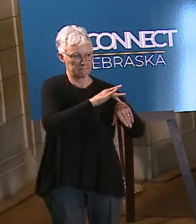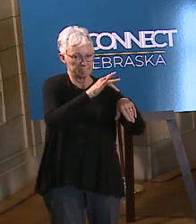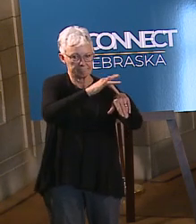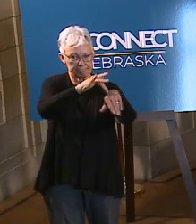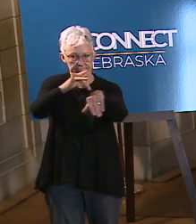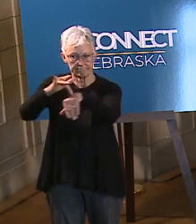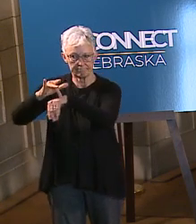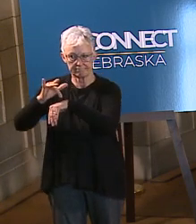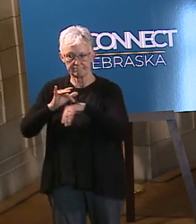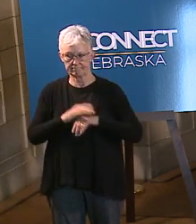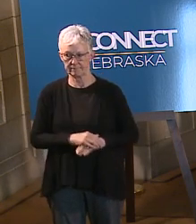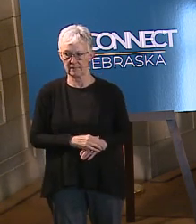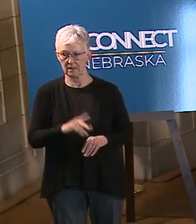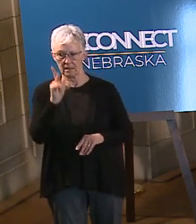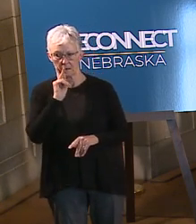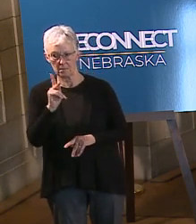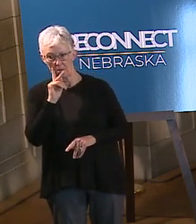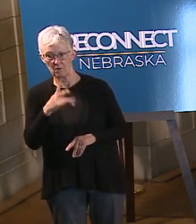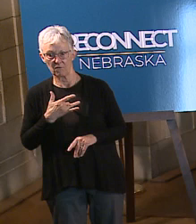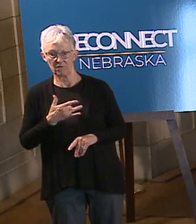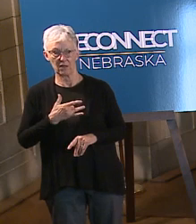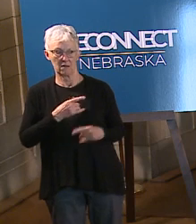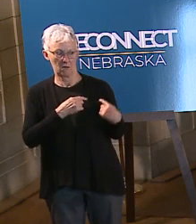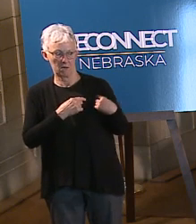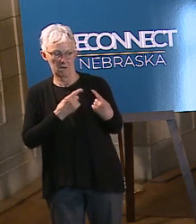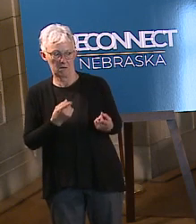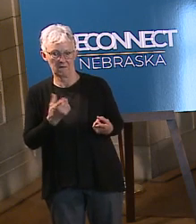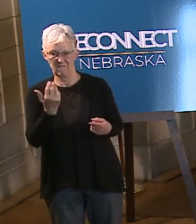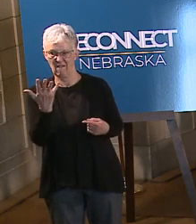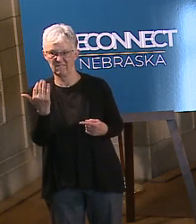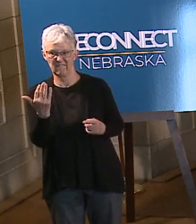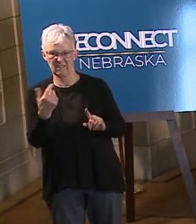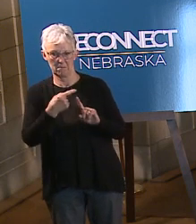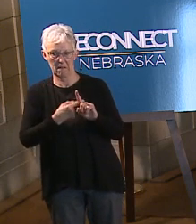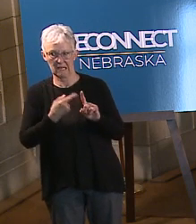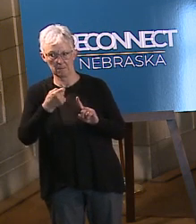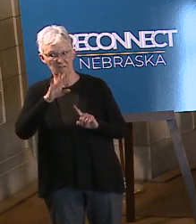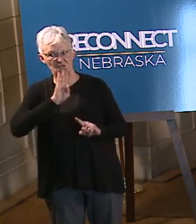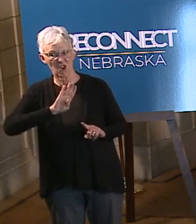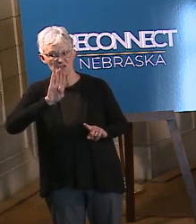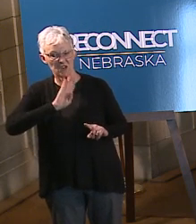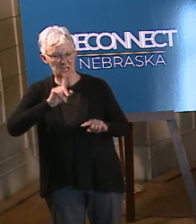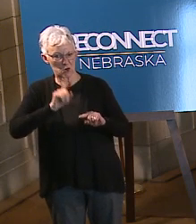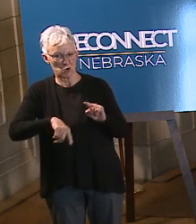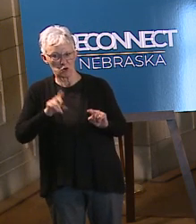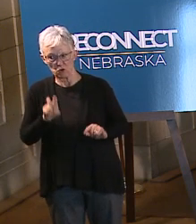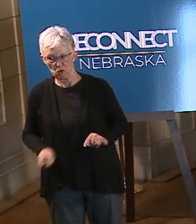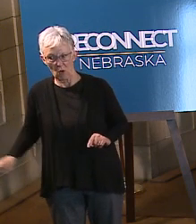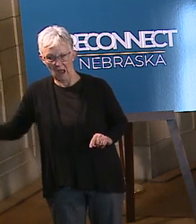SEPTEMBER 30TH AND THERE ARE 70 STOPS ACROSS THE COUNTRY.